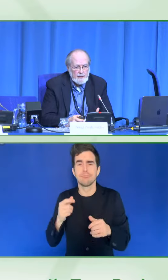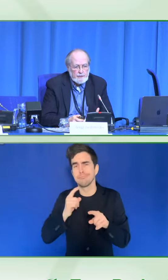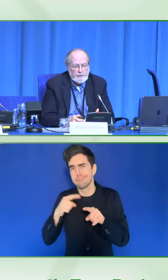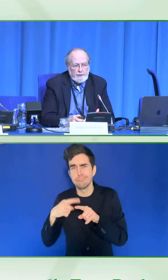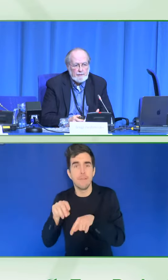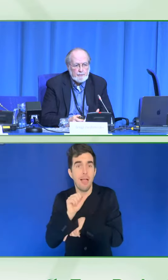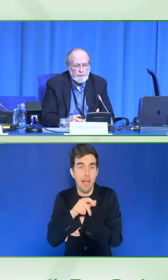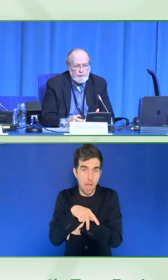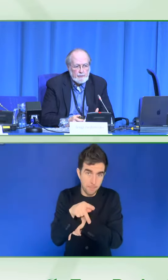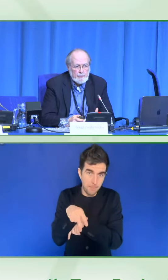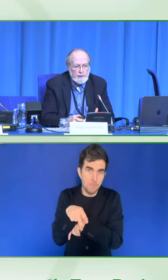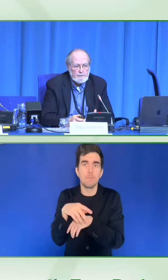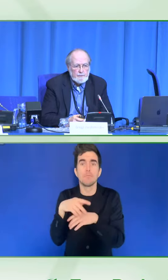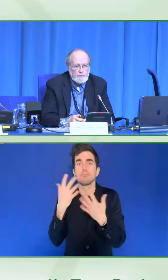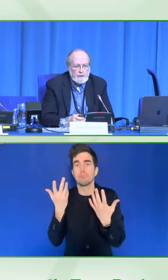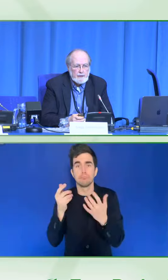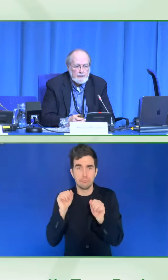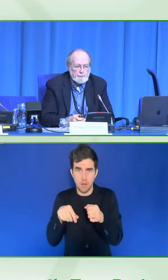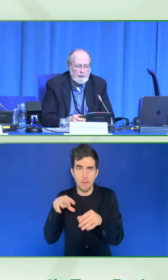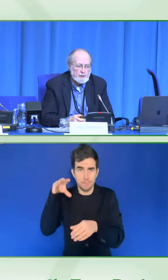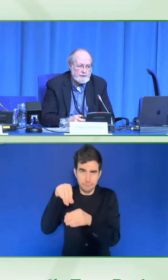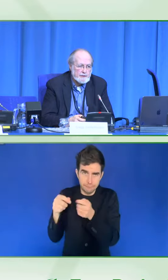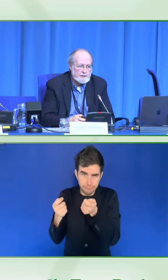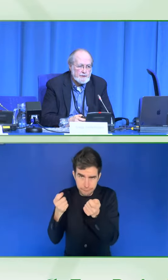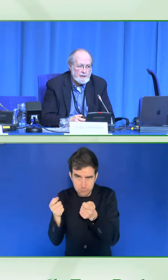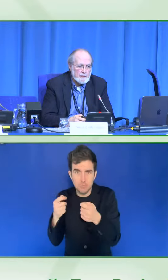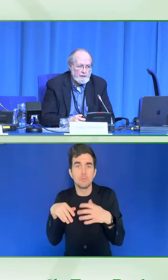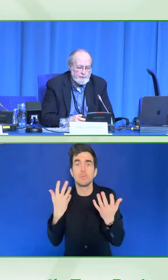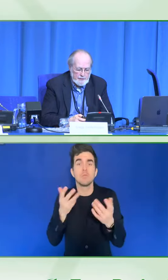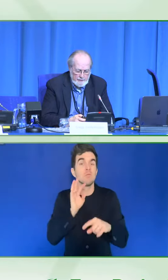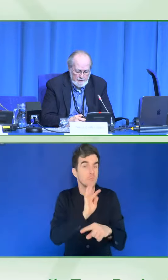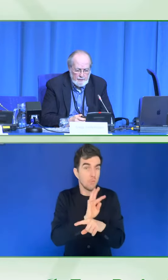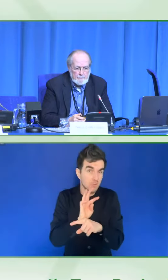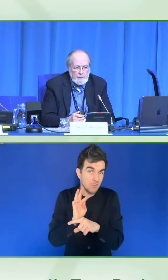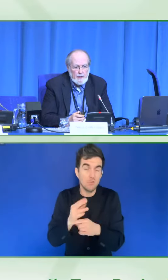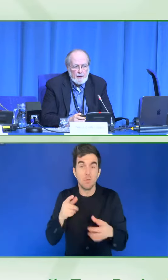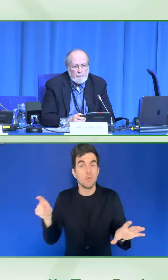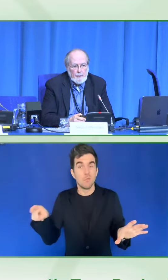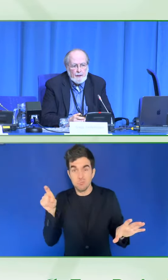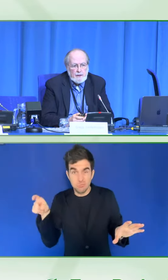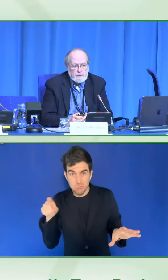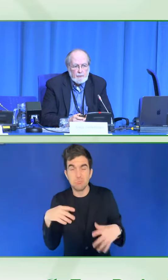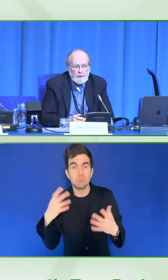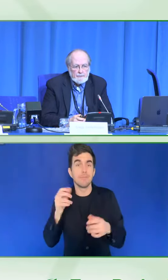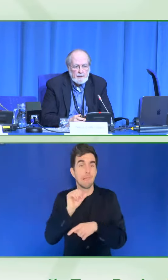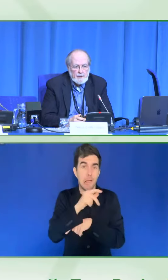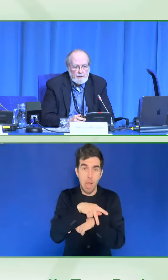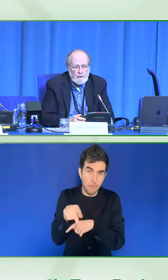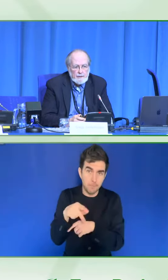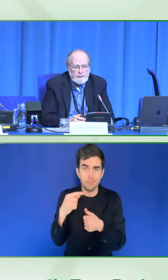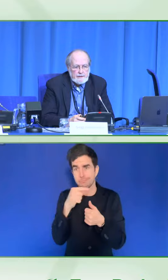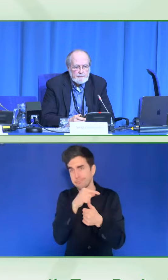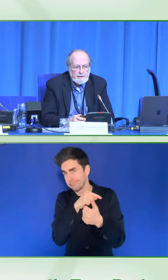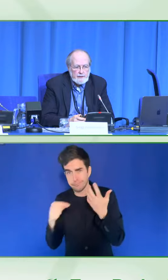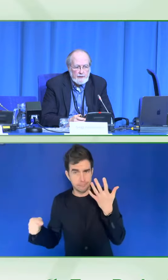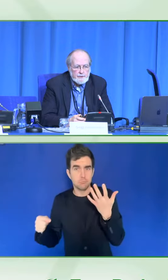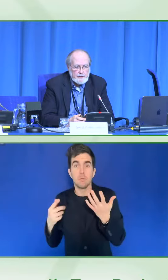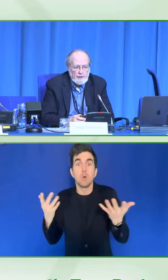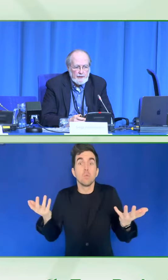years. You have done it many, many things.